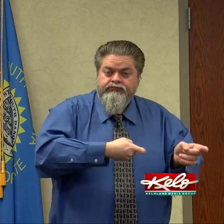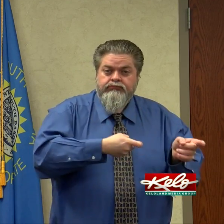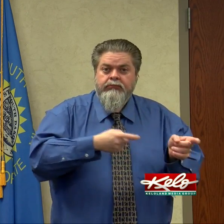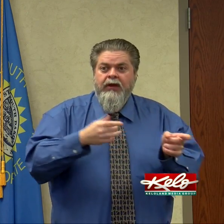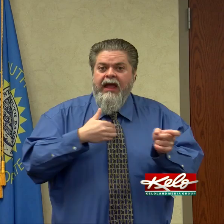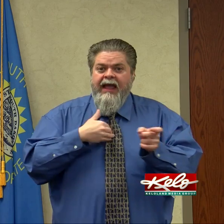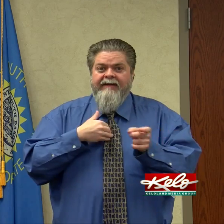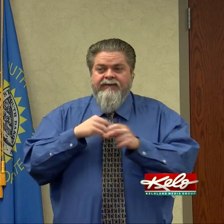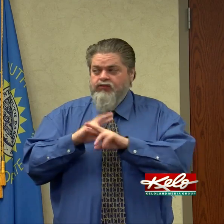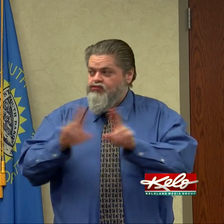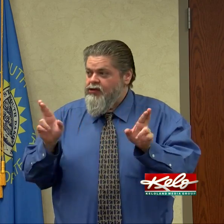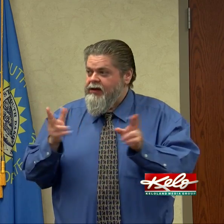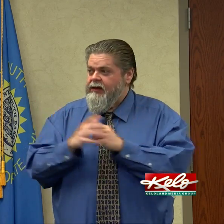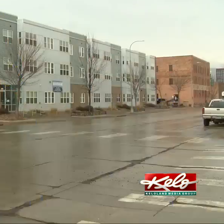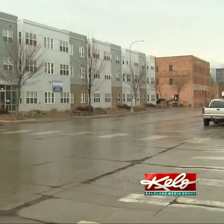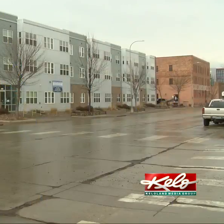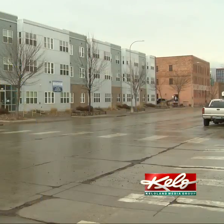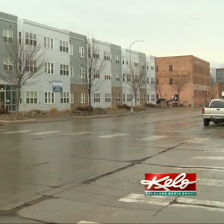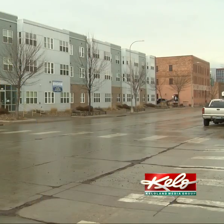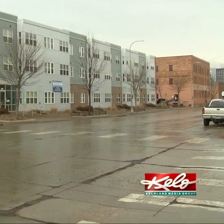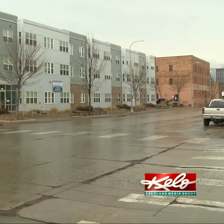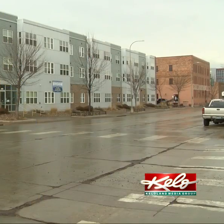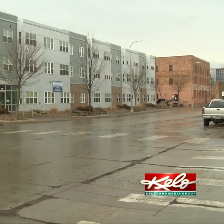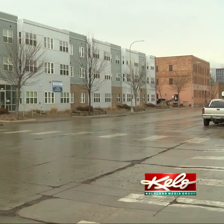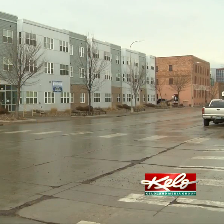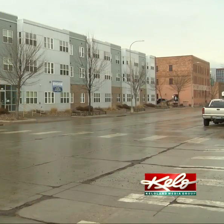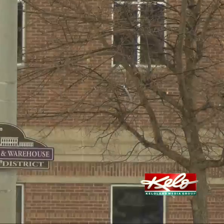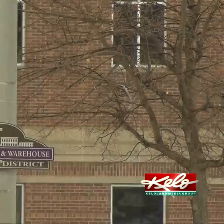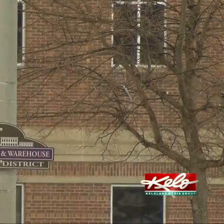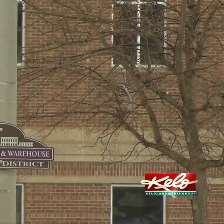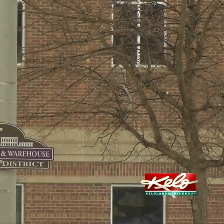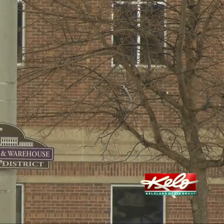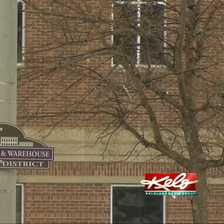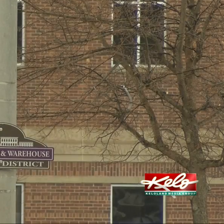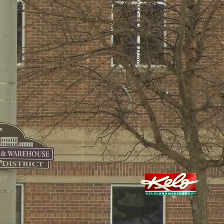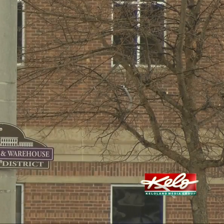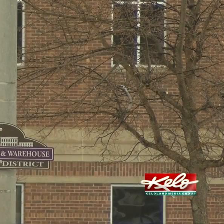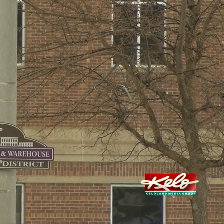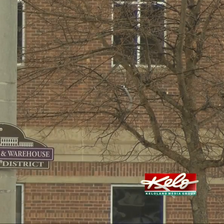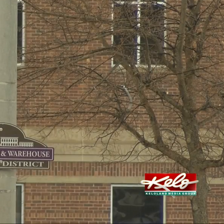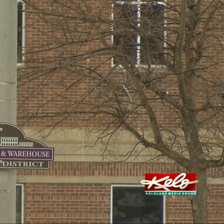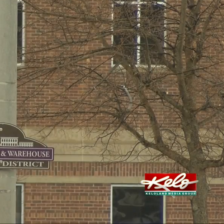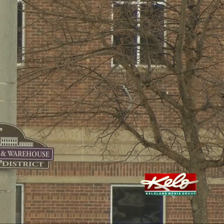YOU HAVE DOLLARS THAT YOU FEEL THAT YOU CAN PUT TOWARD THIS FUND, I NEED YOUR HELP WITH THAT FUND," TENHAKEN SAID. IN SIOUX FALLS, SEAN BOWER,